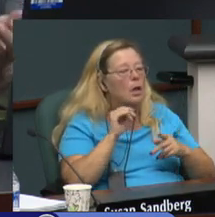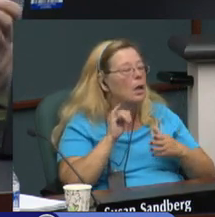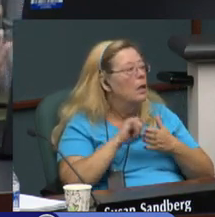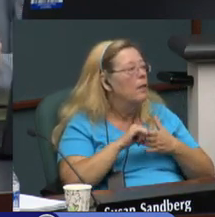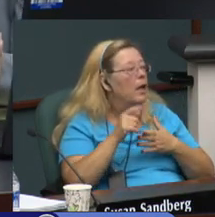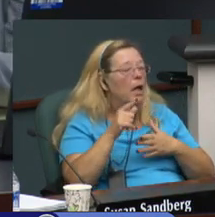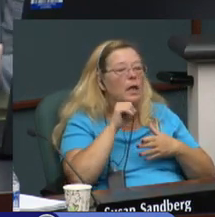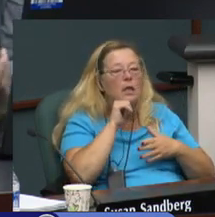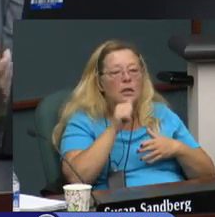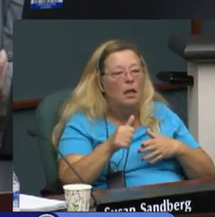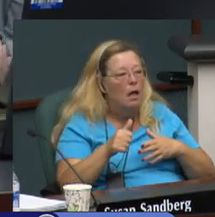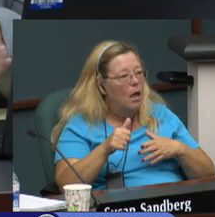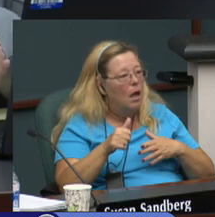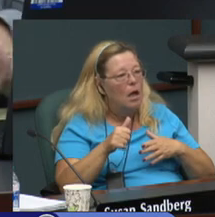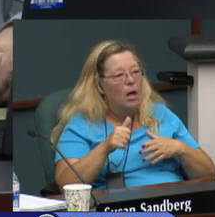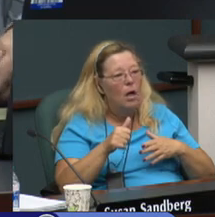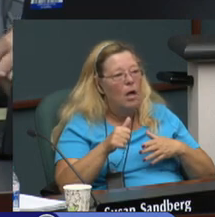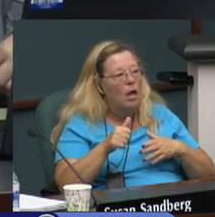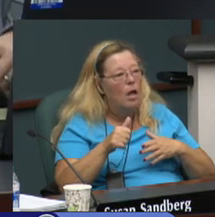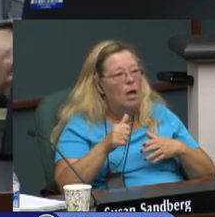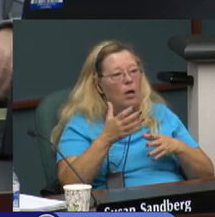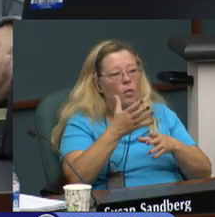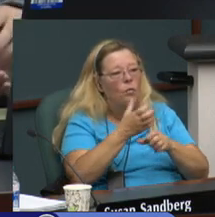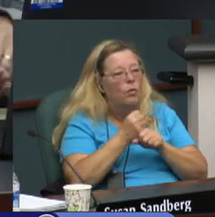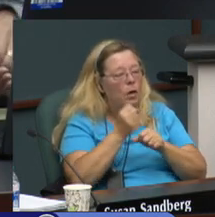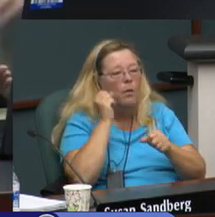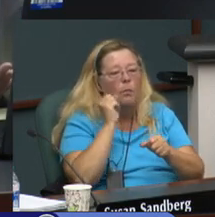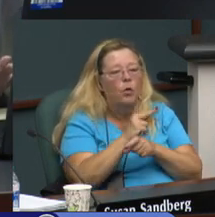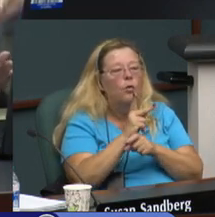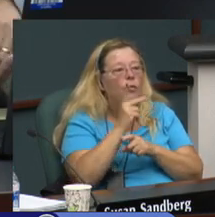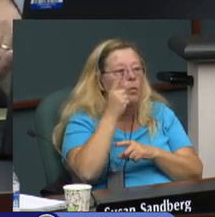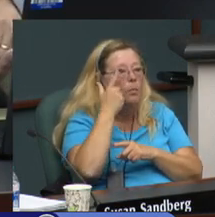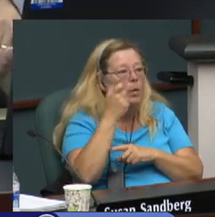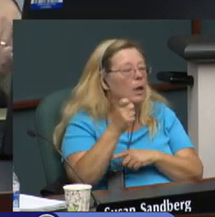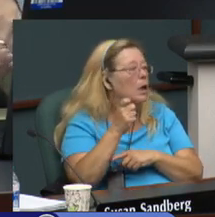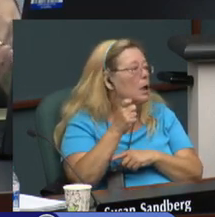to be likely to receive that approval because they weren't able to meet